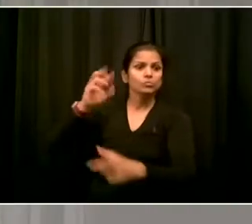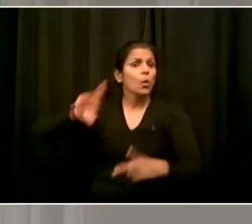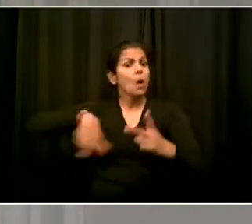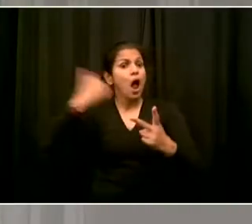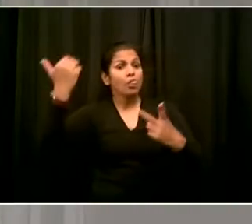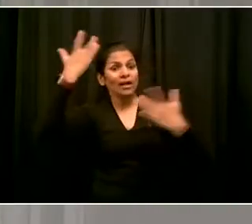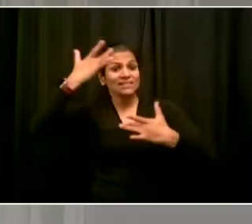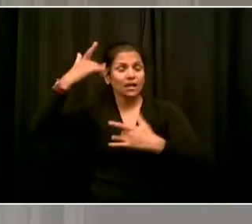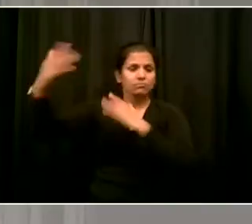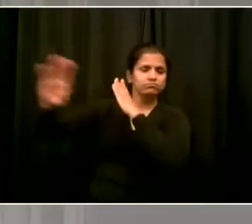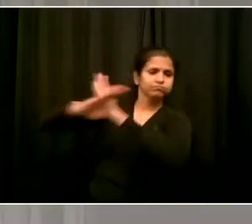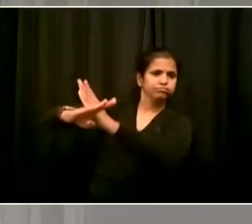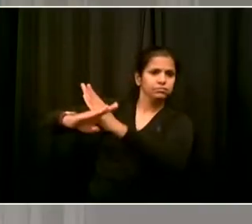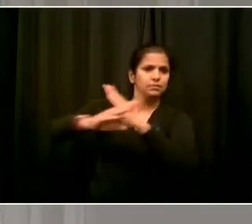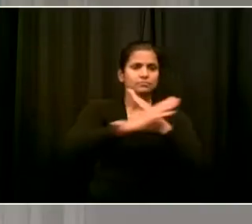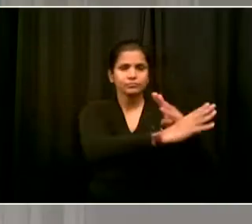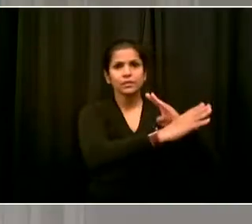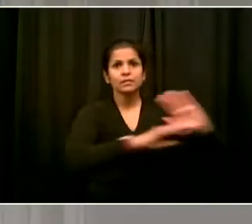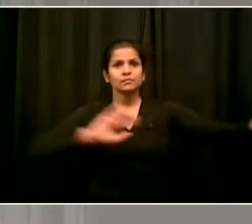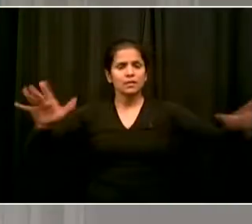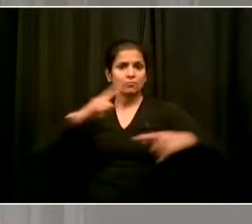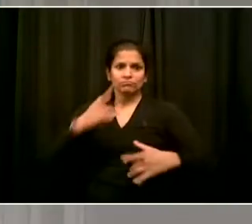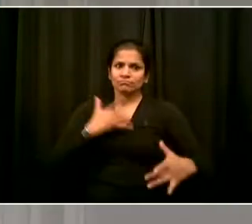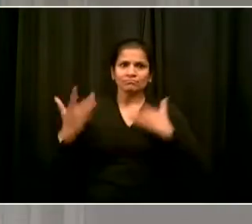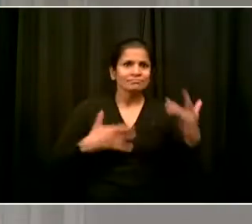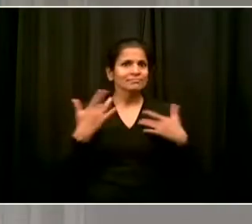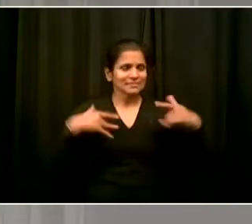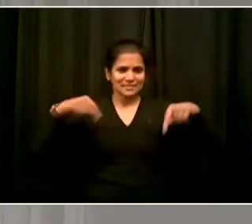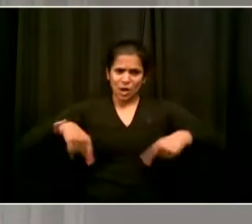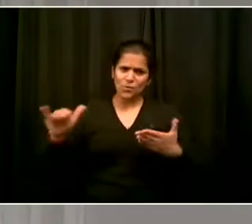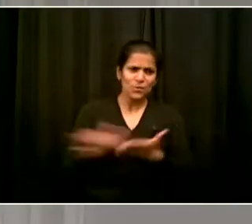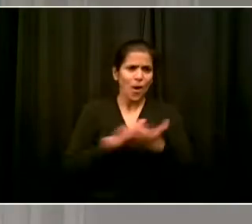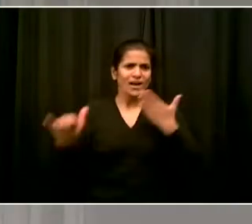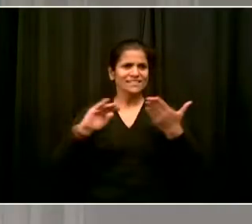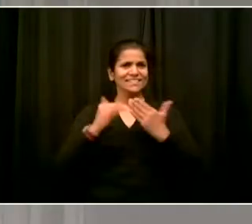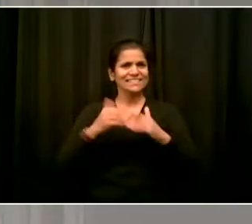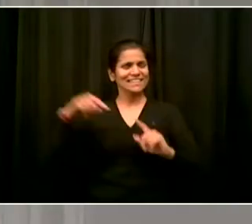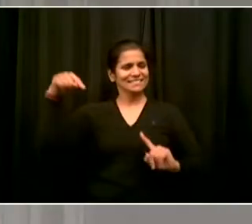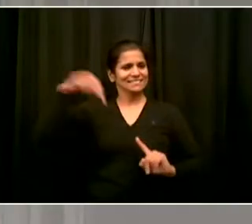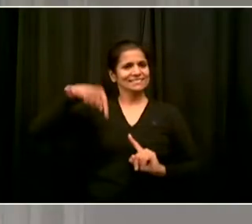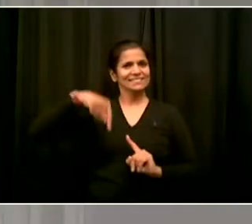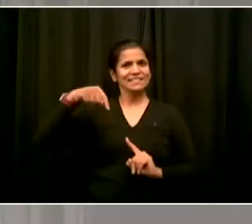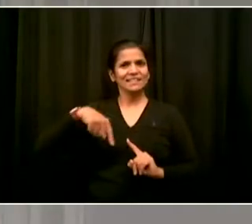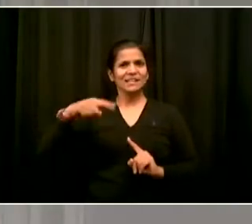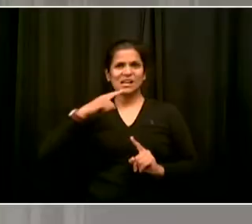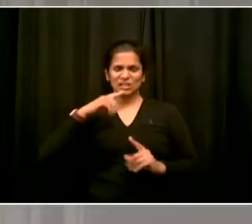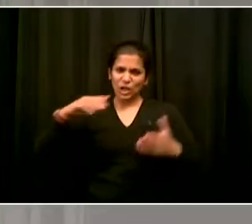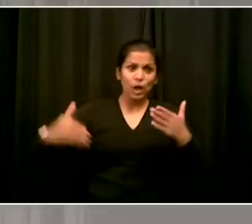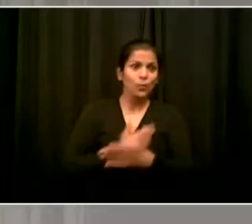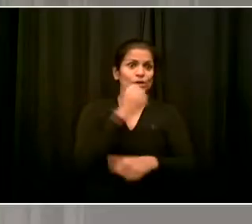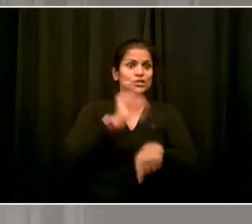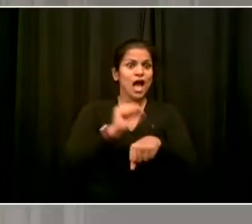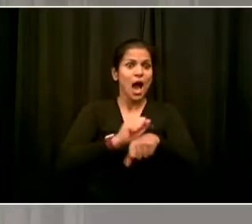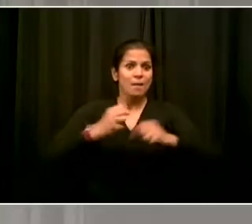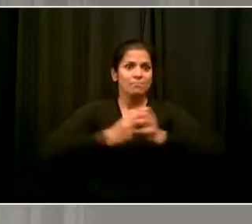TOGETHER PARTNERS FROM ALL AROUND THE CITY TO ANSWERTH EEES